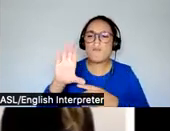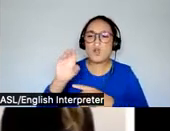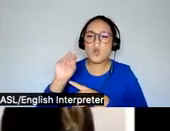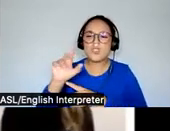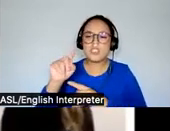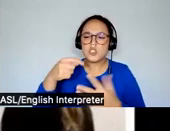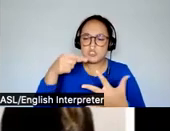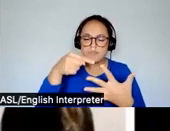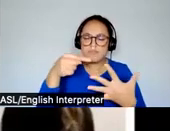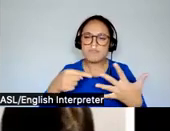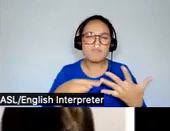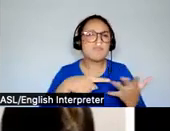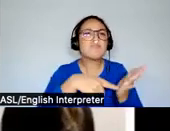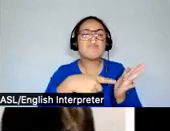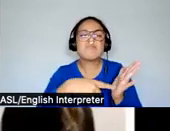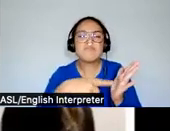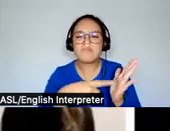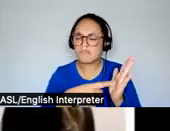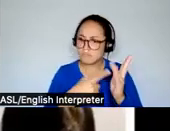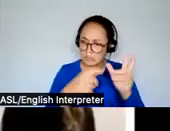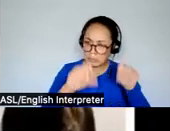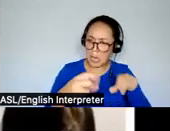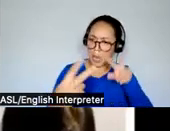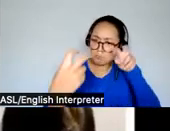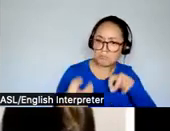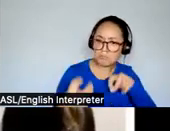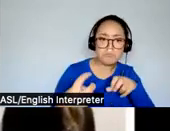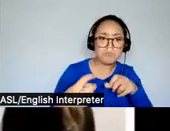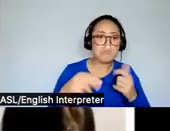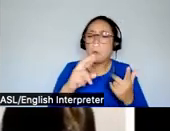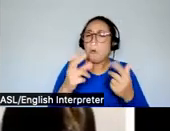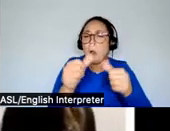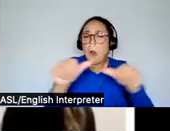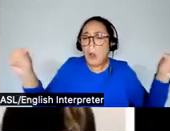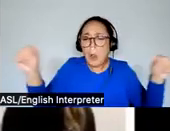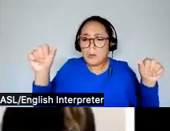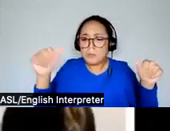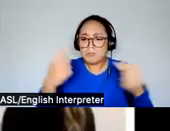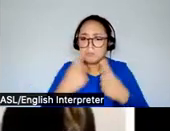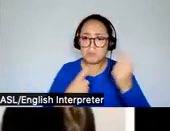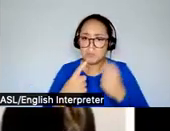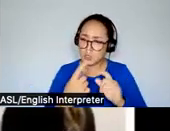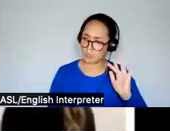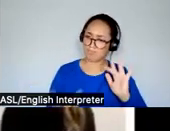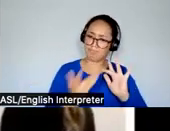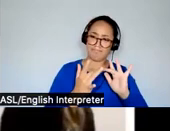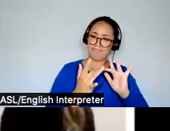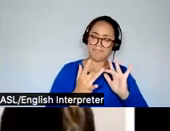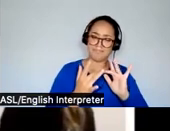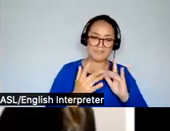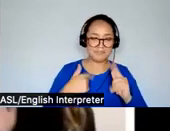I'm always here please feel free to reach out to me at any time. I look forward to assisting with your events.